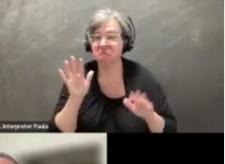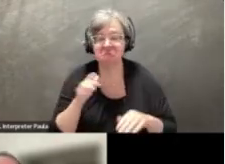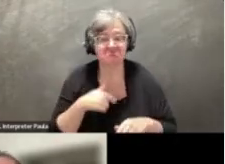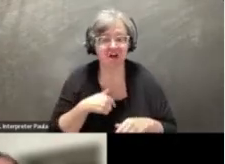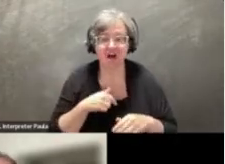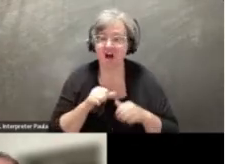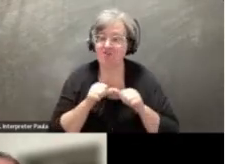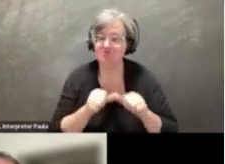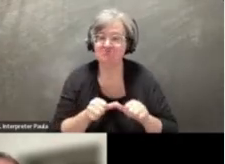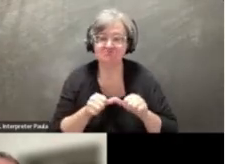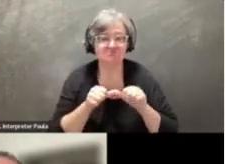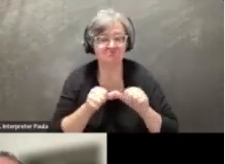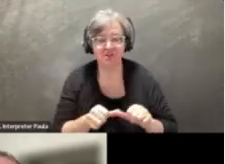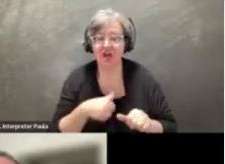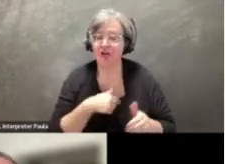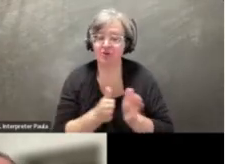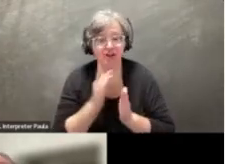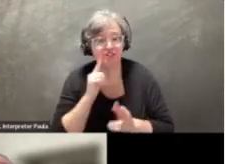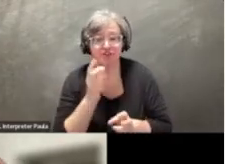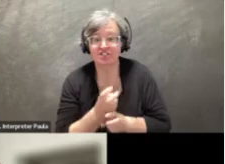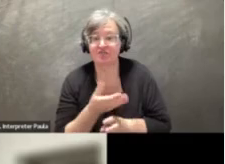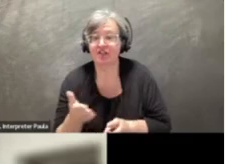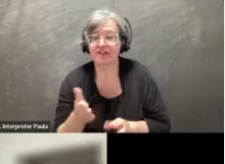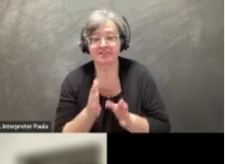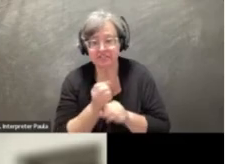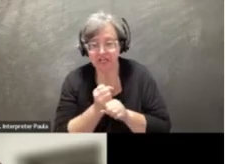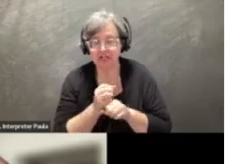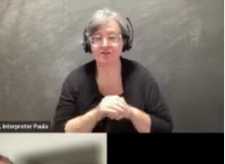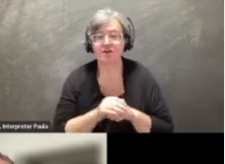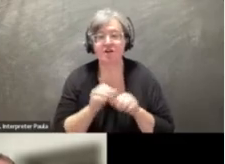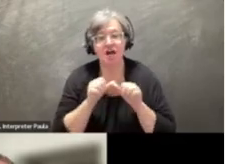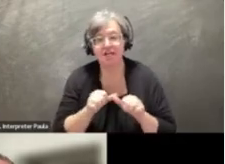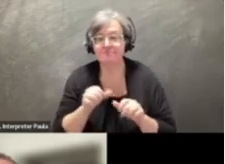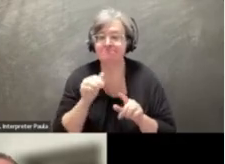for the difficult things to get, and I would keep asking for the